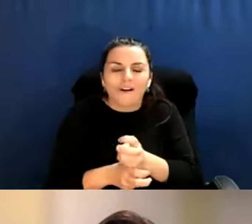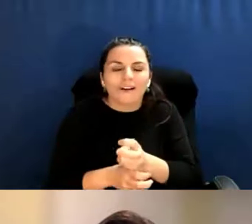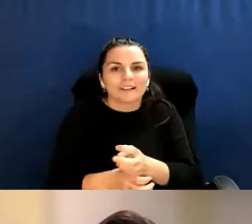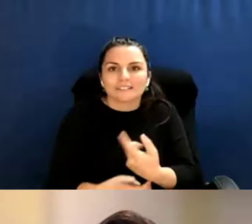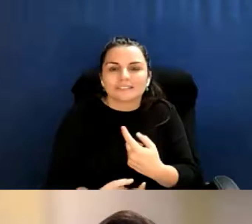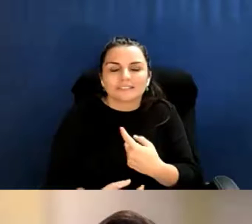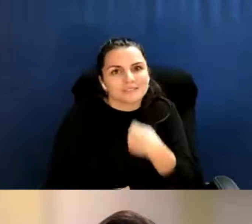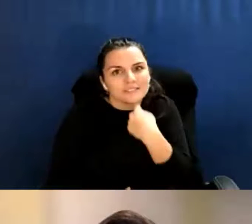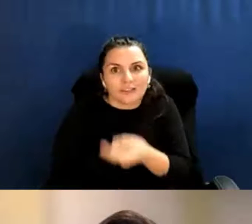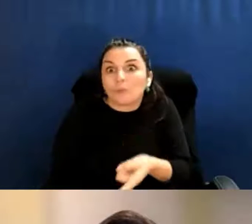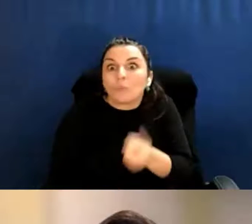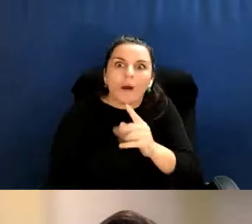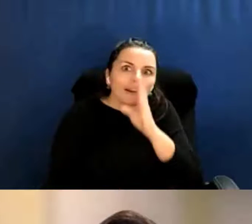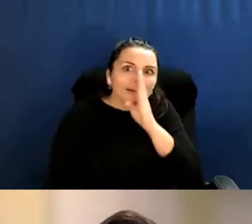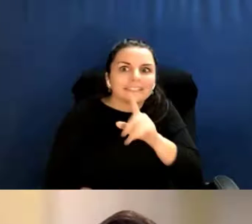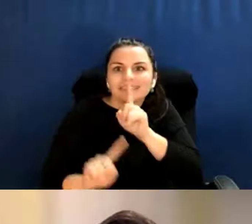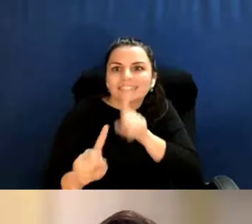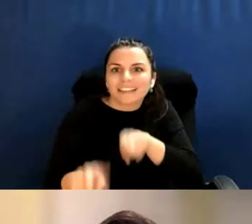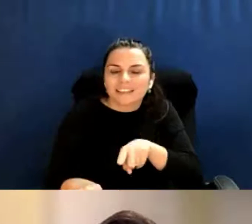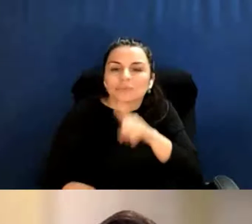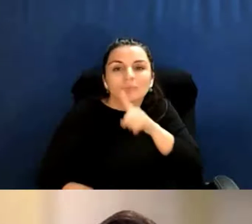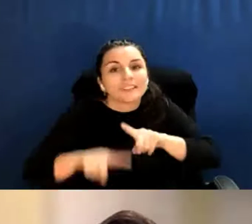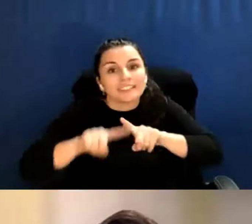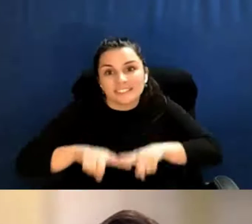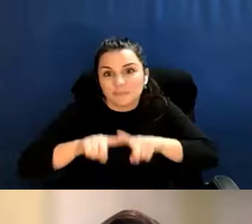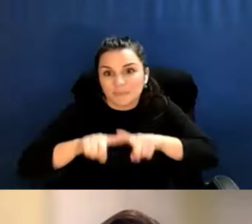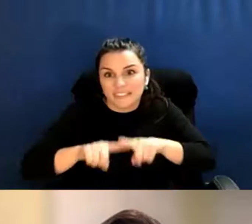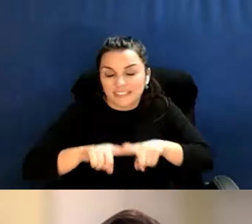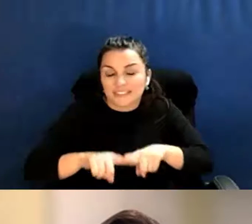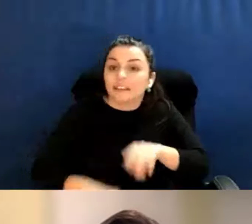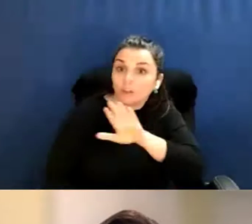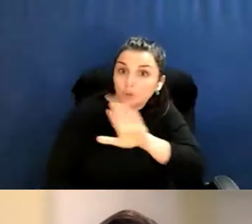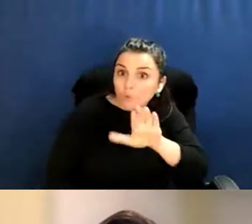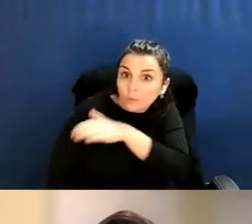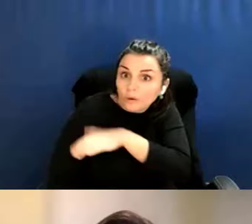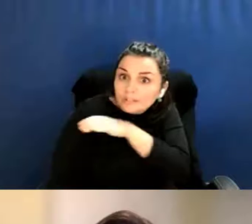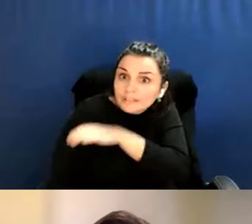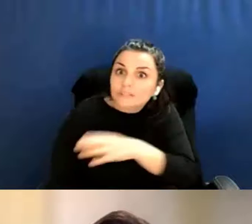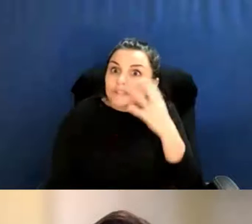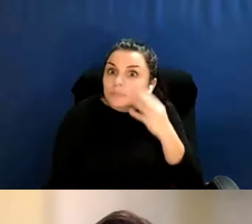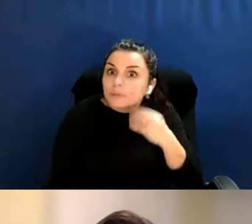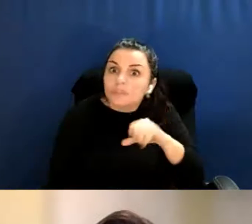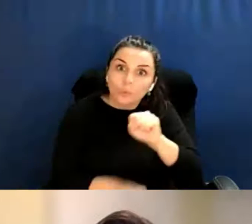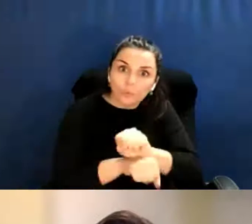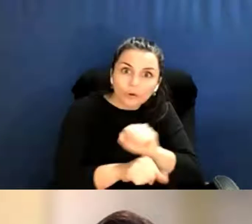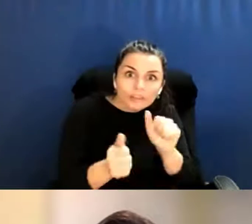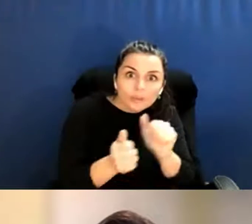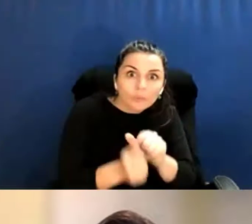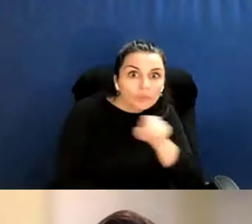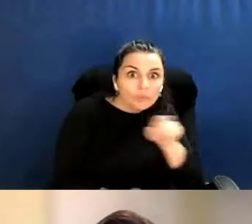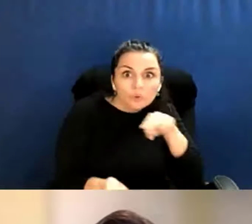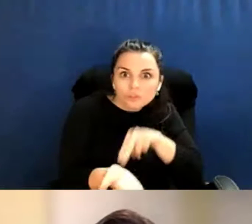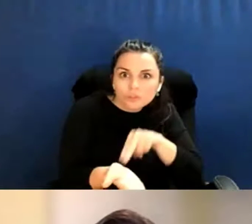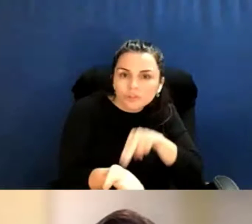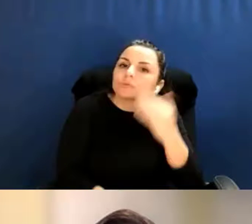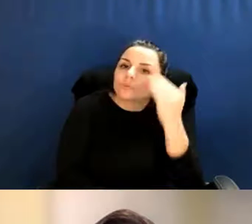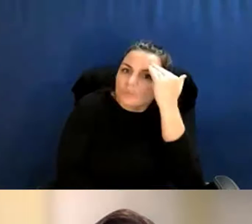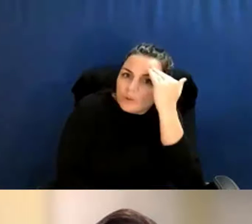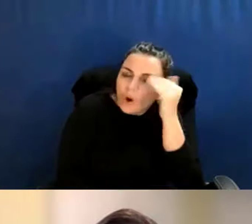It really is, at the end of the day it's also your clinical experience, working with the nurses who know the child, and at the end of the day again,